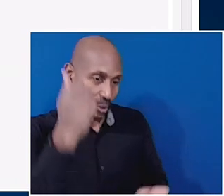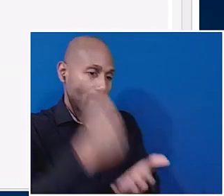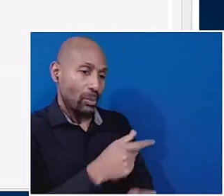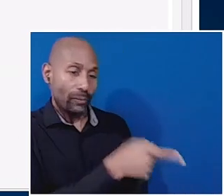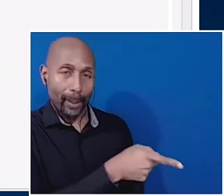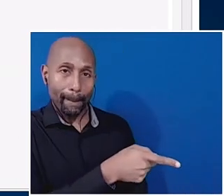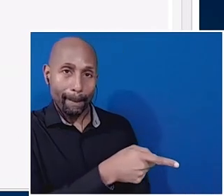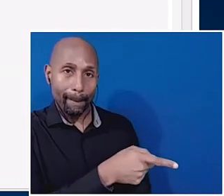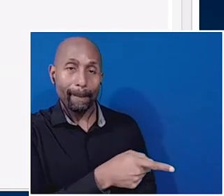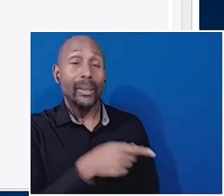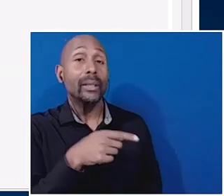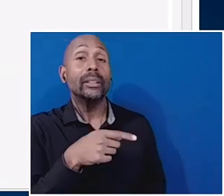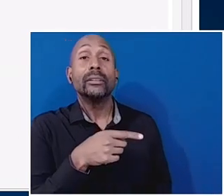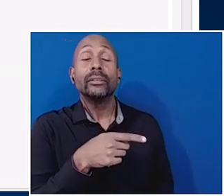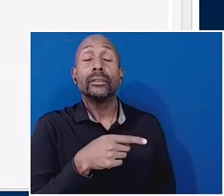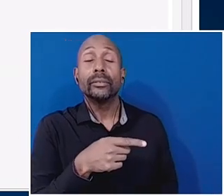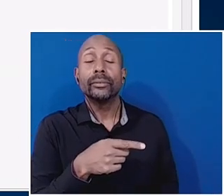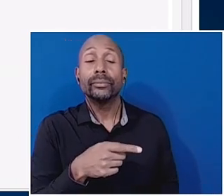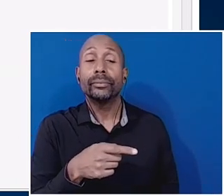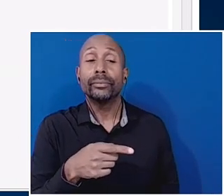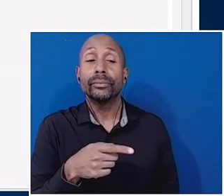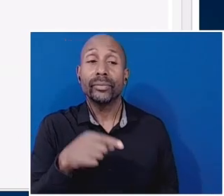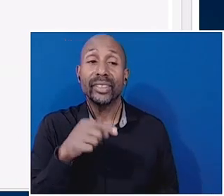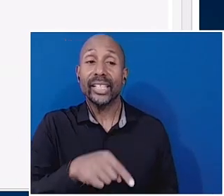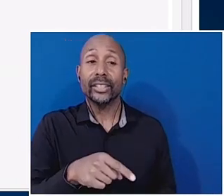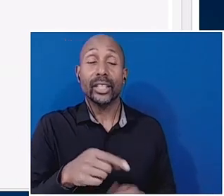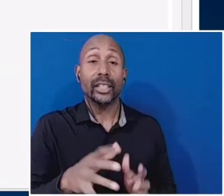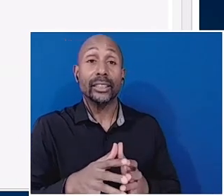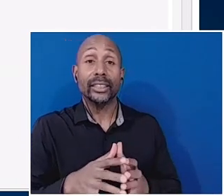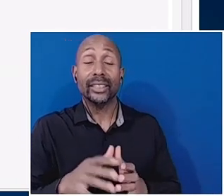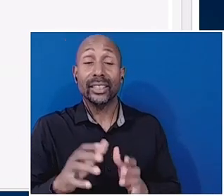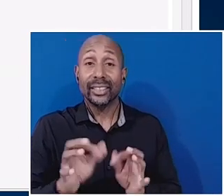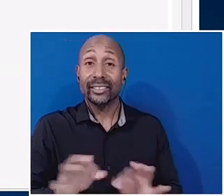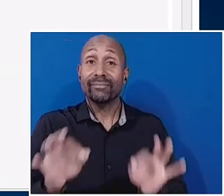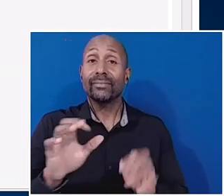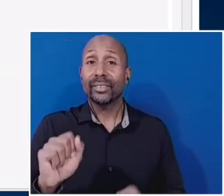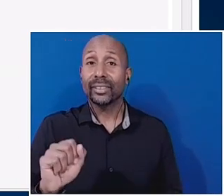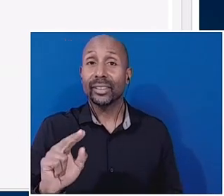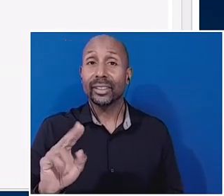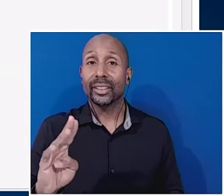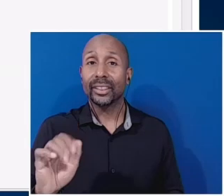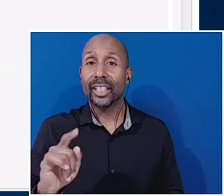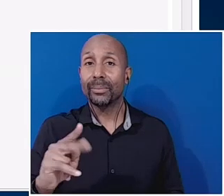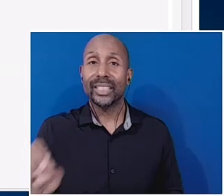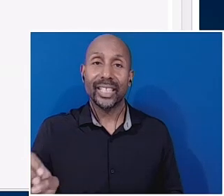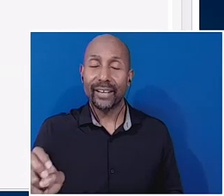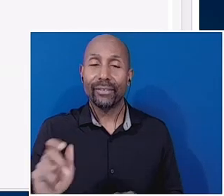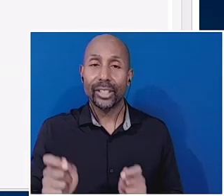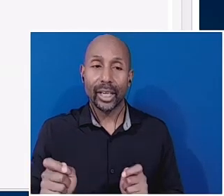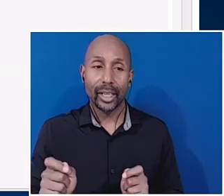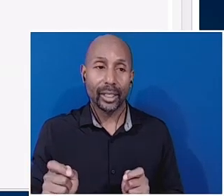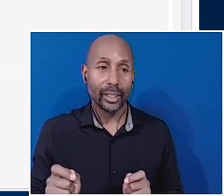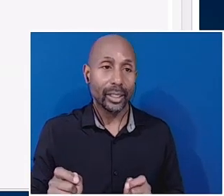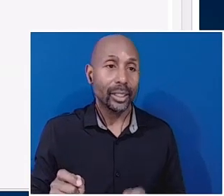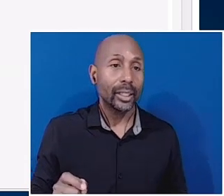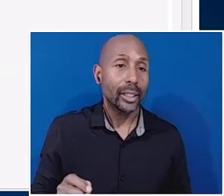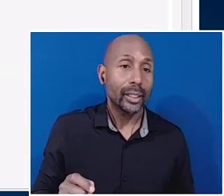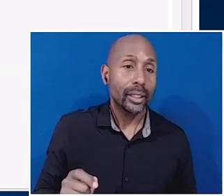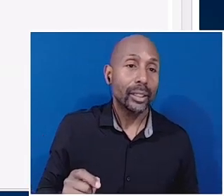or in 602.28 (c), why the agency determined it was okay to accredit that